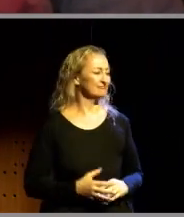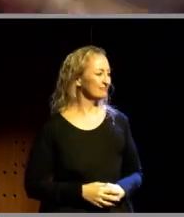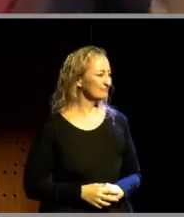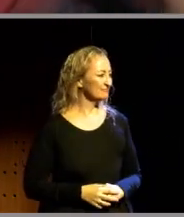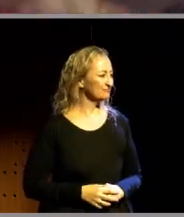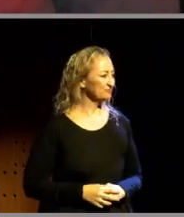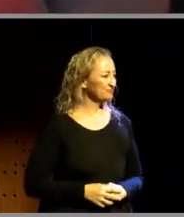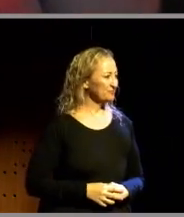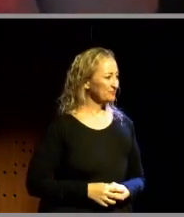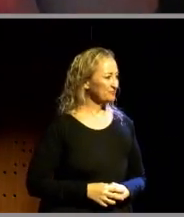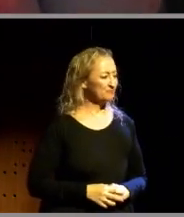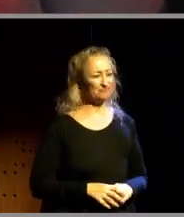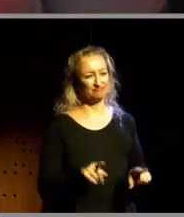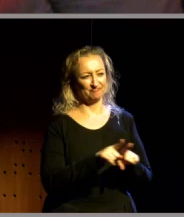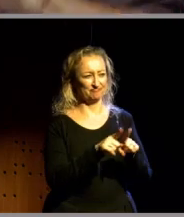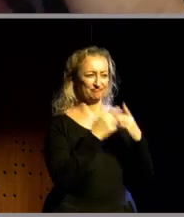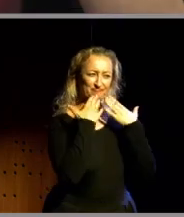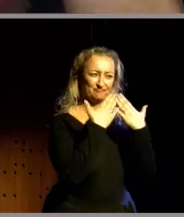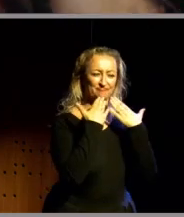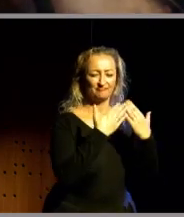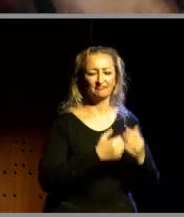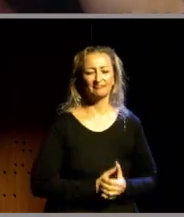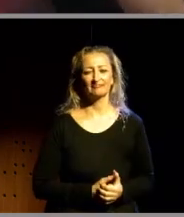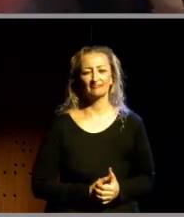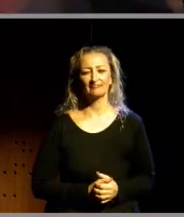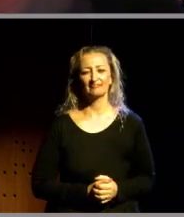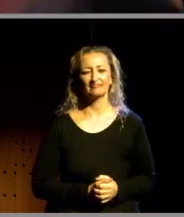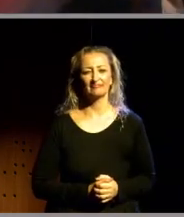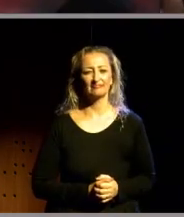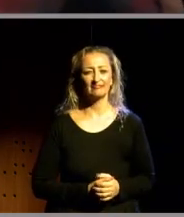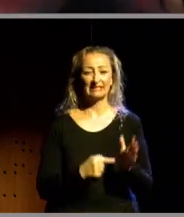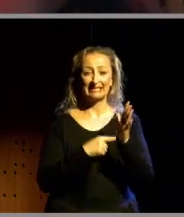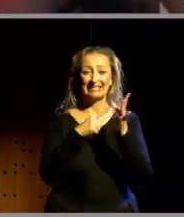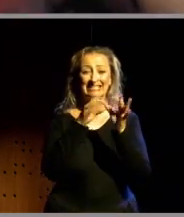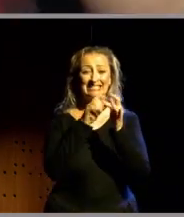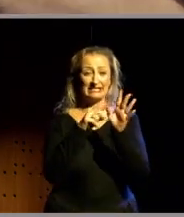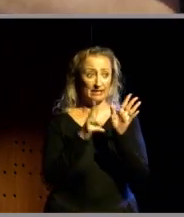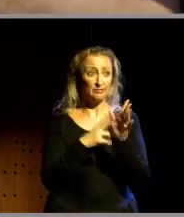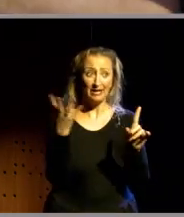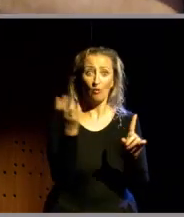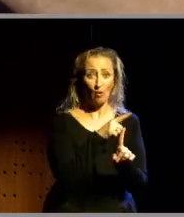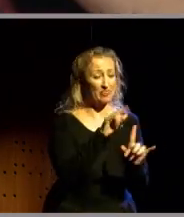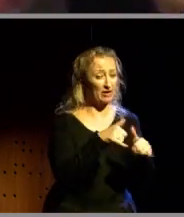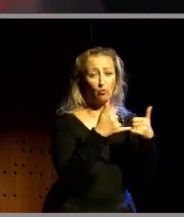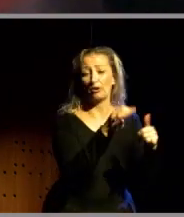And congratulations on your award. And also Tibian, well done. Now it's not a stitch up Tibian won that award. I did not do anything to do that.